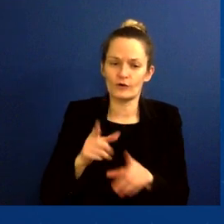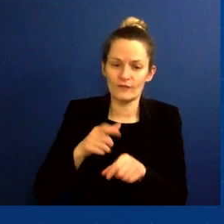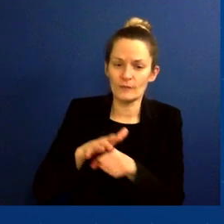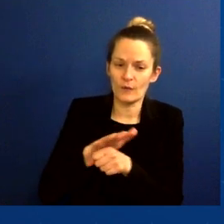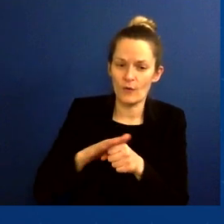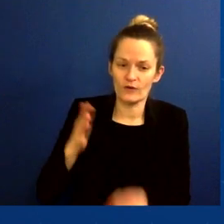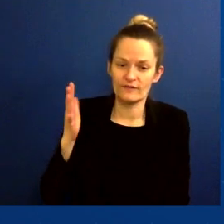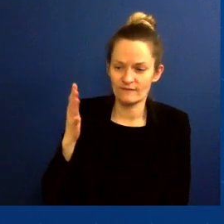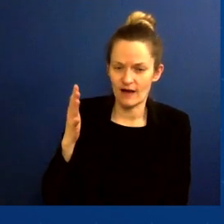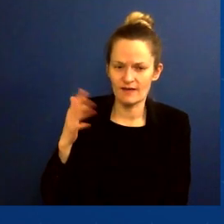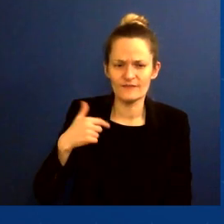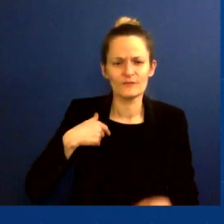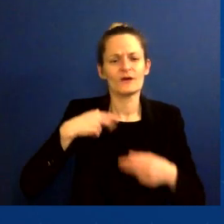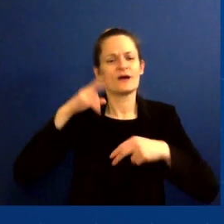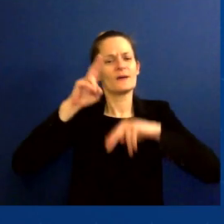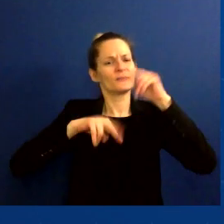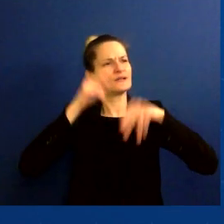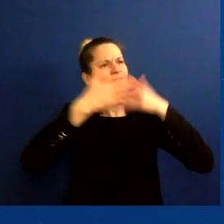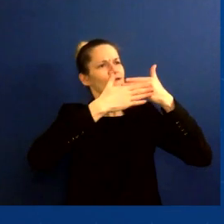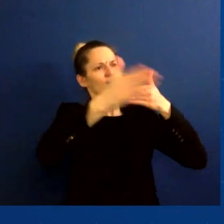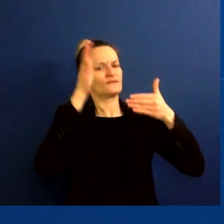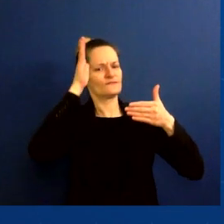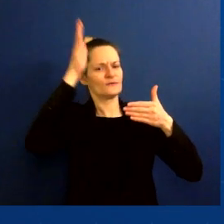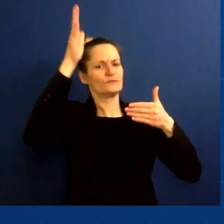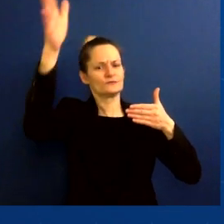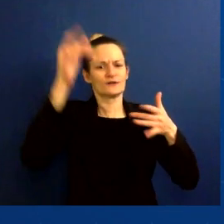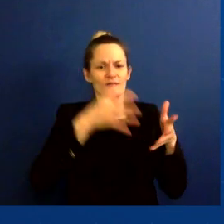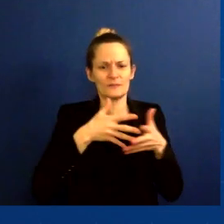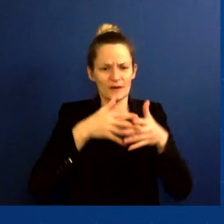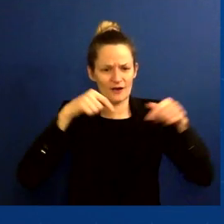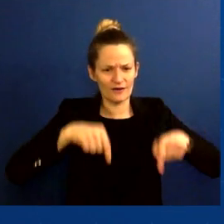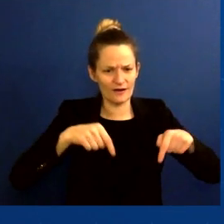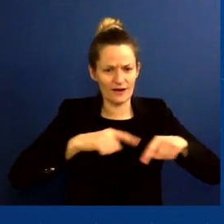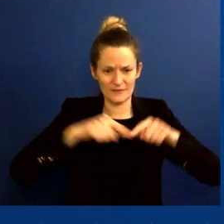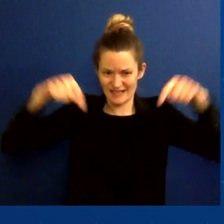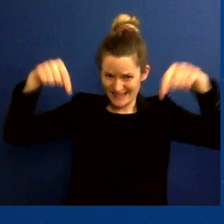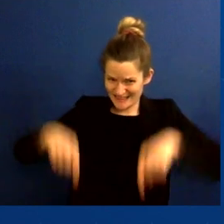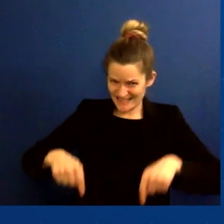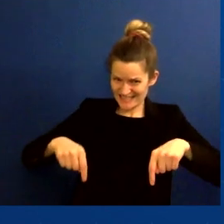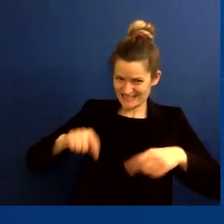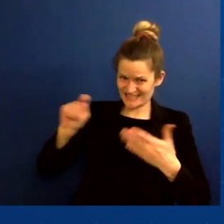And this time we're going to get it really correct. You know, one of the press persons said to me --